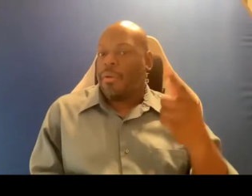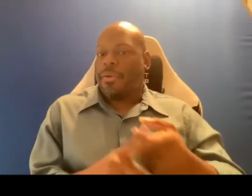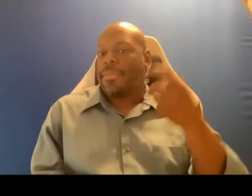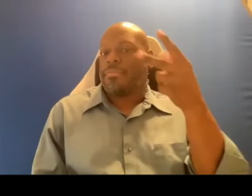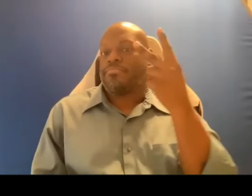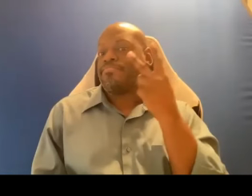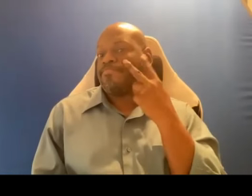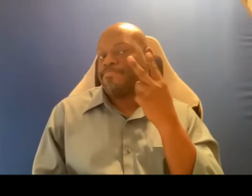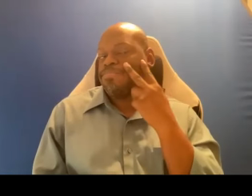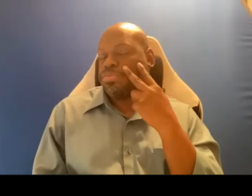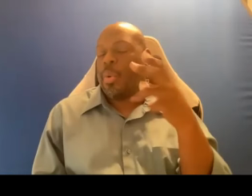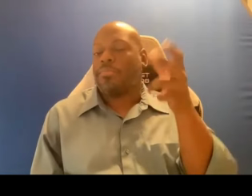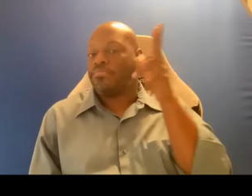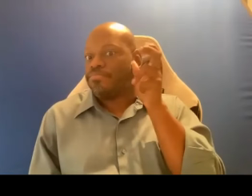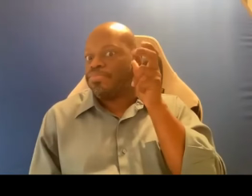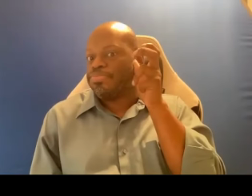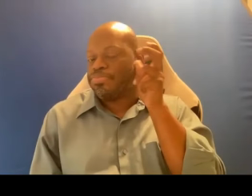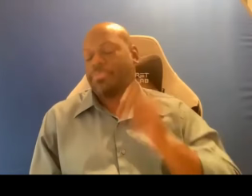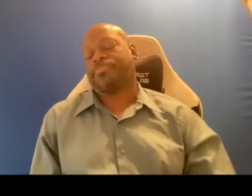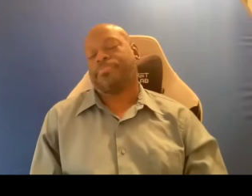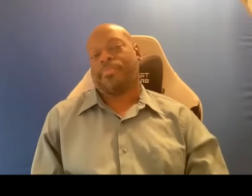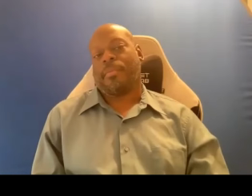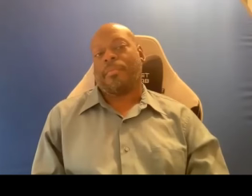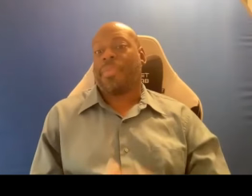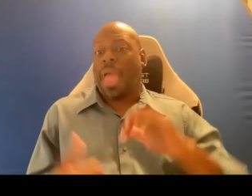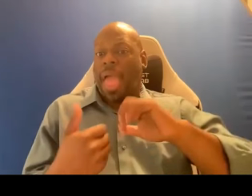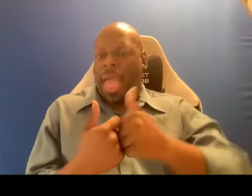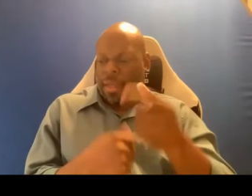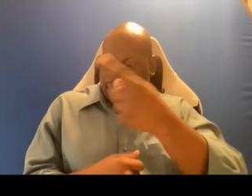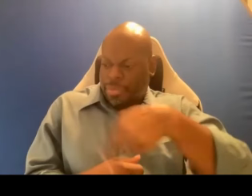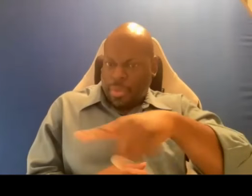How these professionals support access to language and communication depends on the